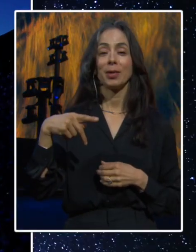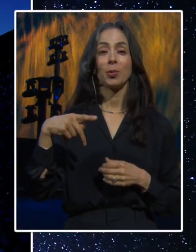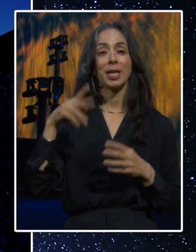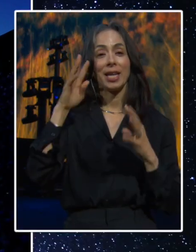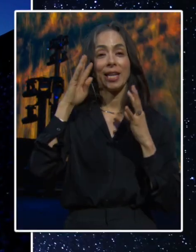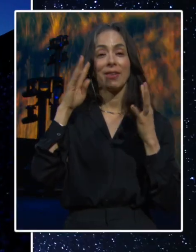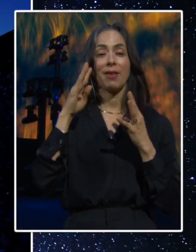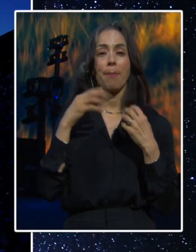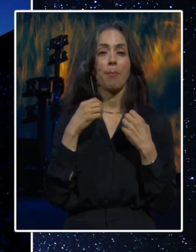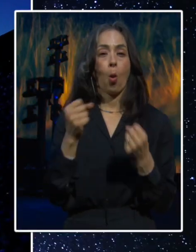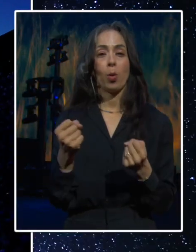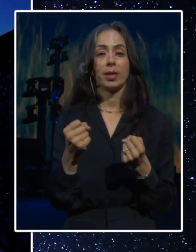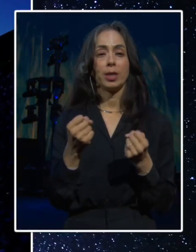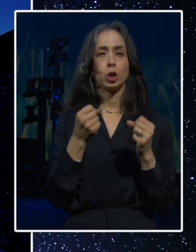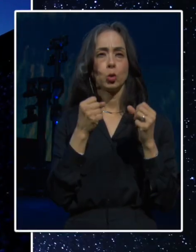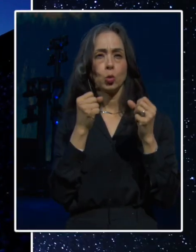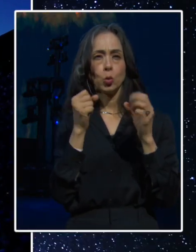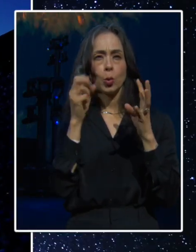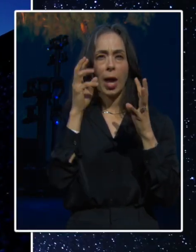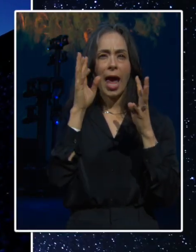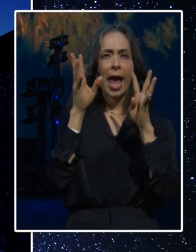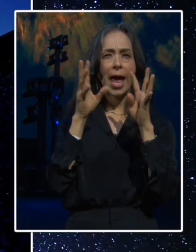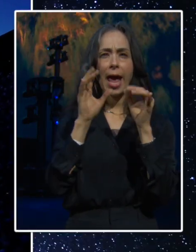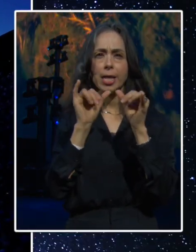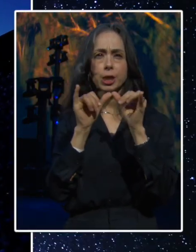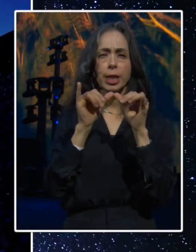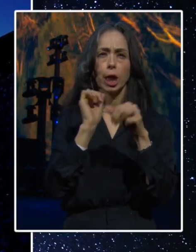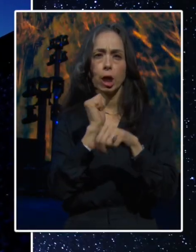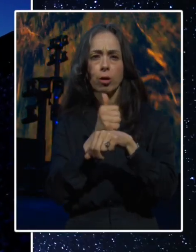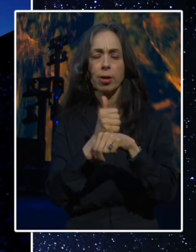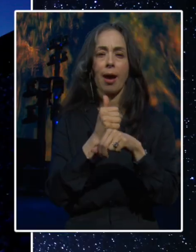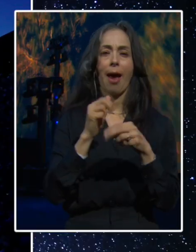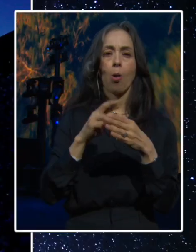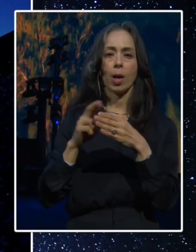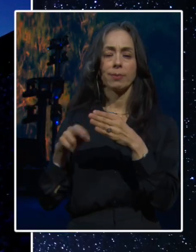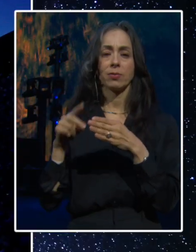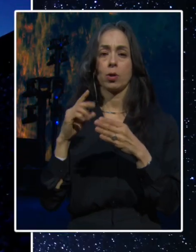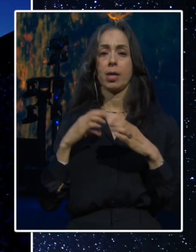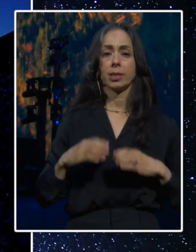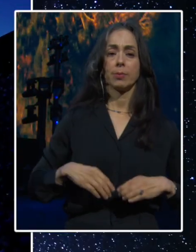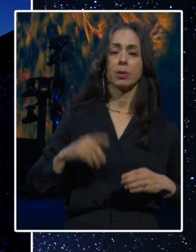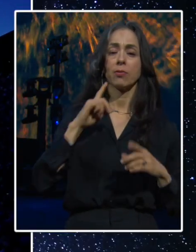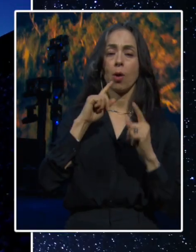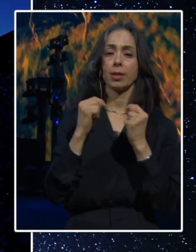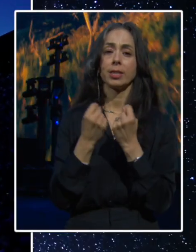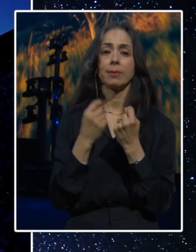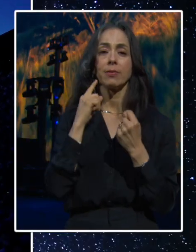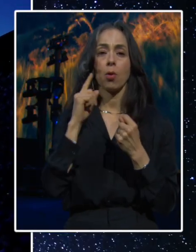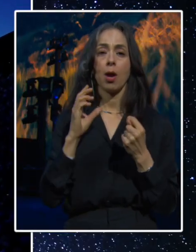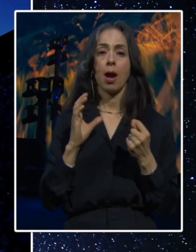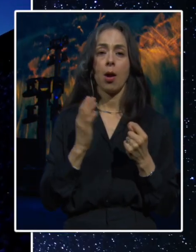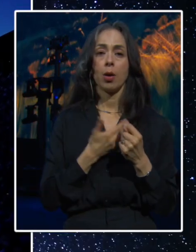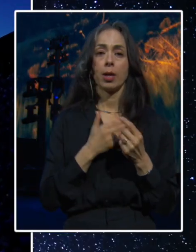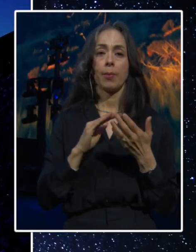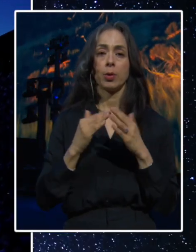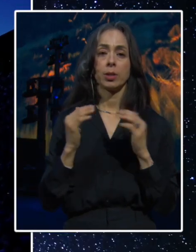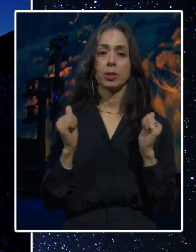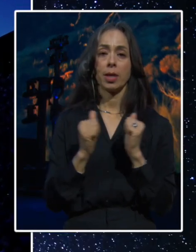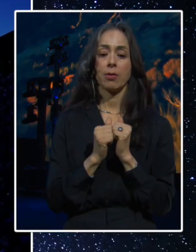At HPE, we innovate boldly to engineer outcomes for our customers, for our teams, for our communities.